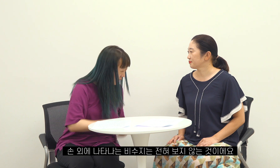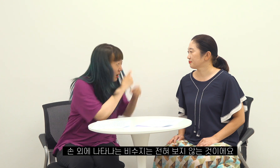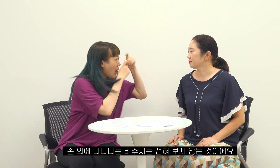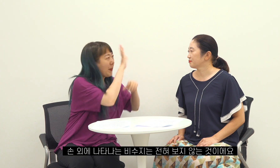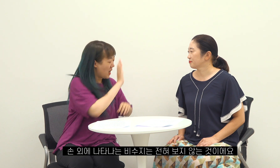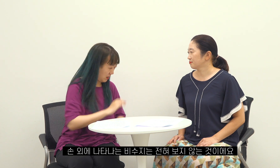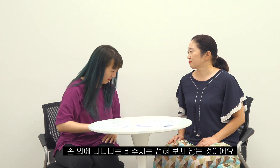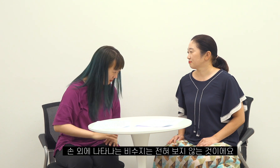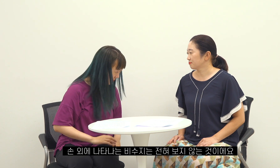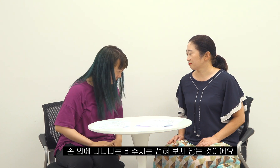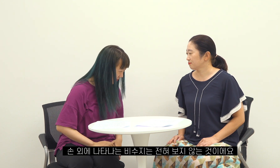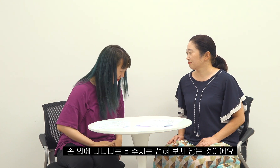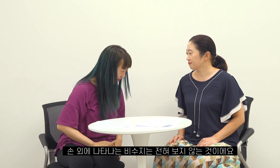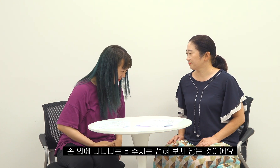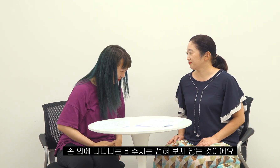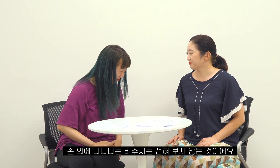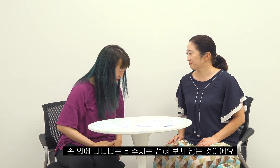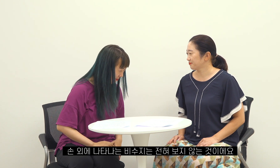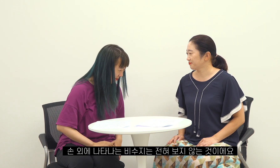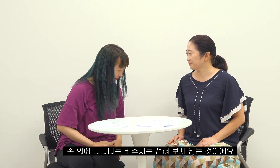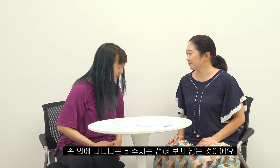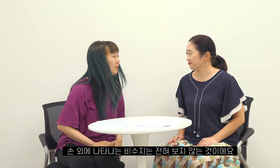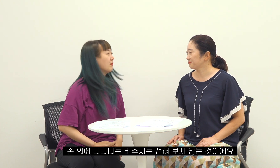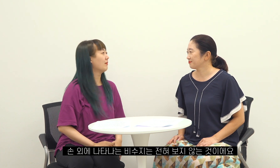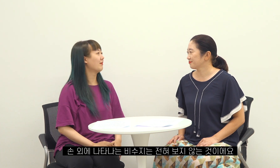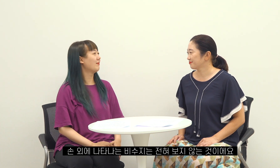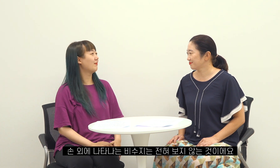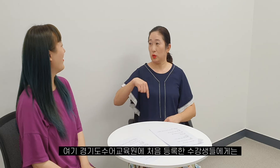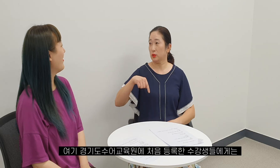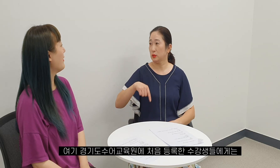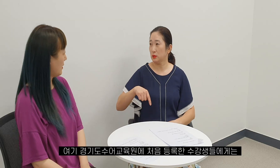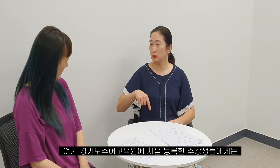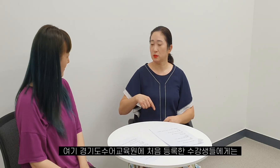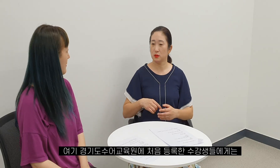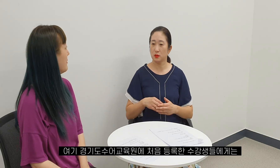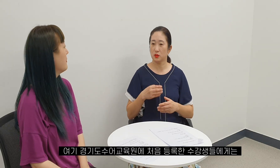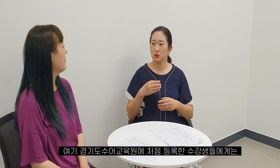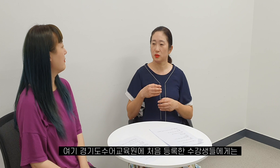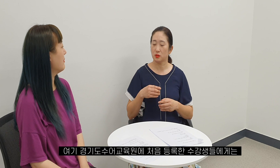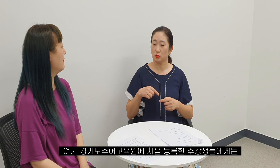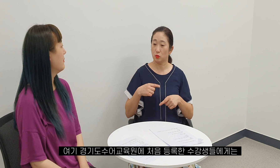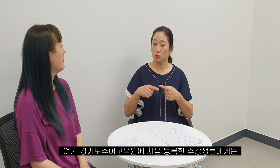so they focus on their hands and don't look at Bisuji that appears outside of their hands. I don't show the words to the first-time students